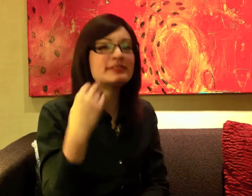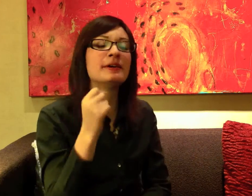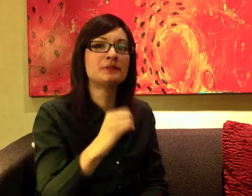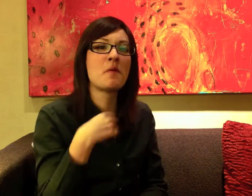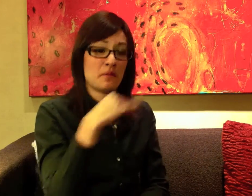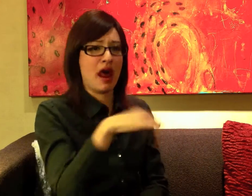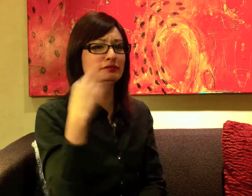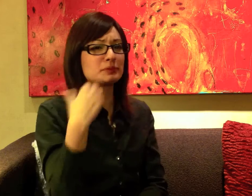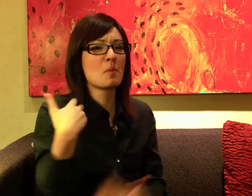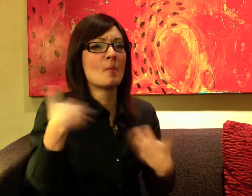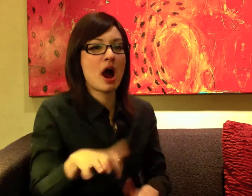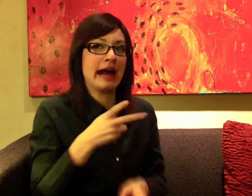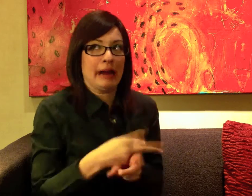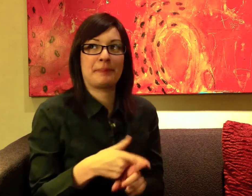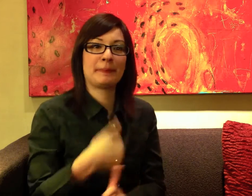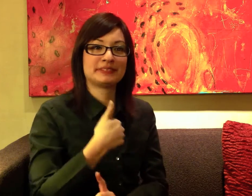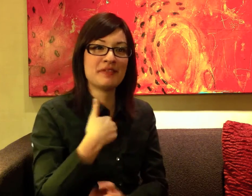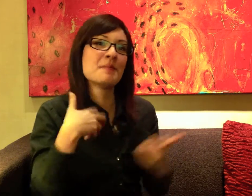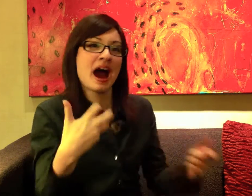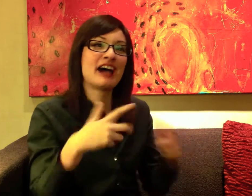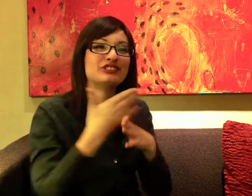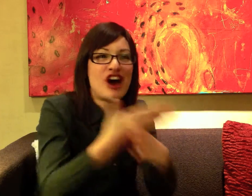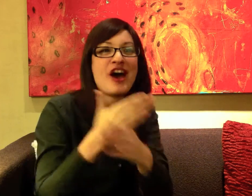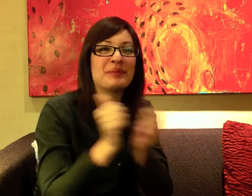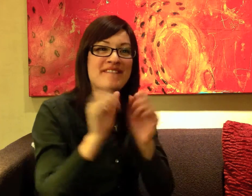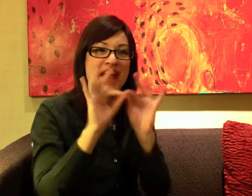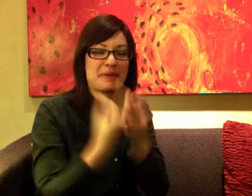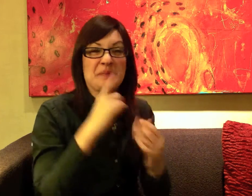I did not want to keep that experience to myself. I want to share with my family.